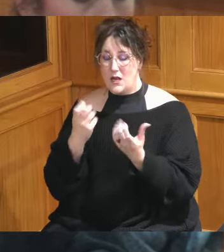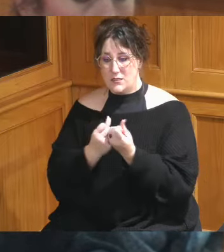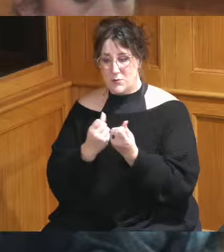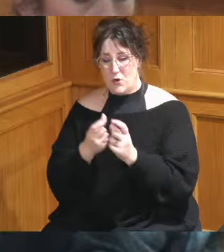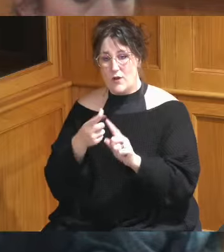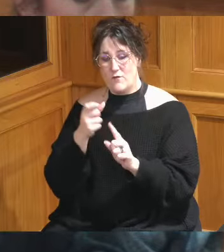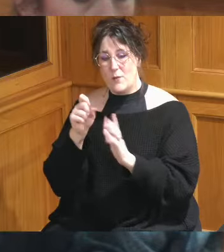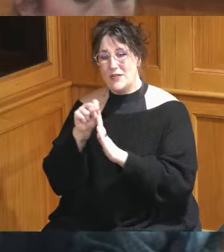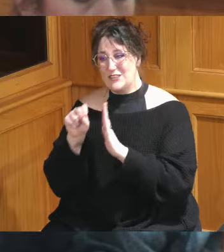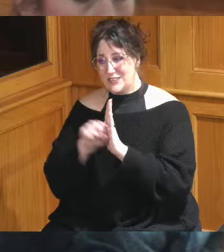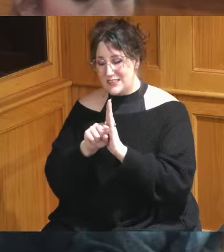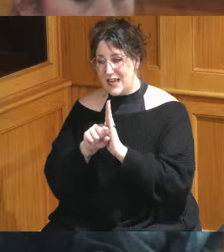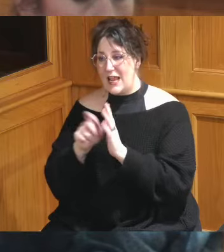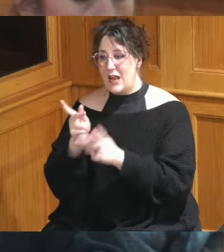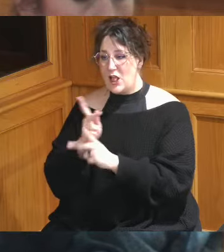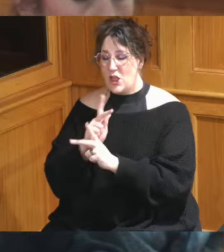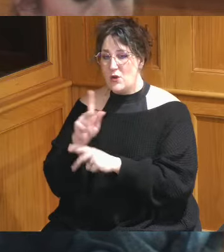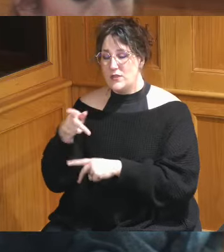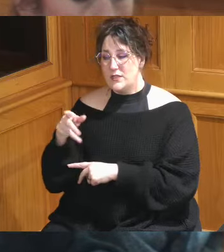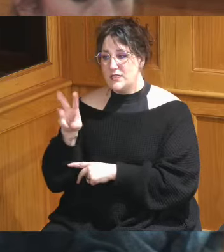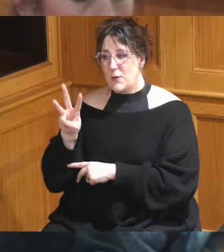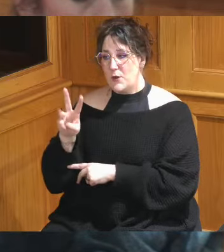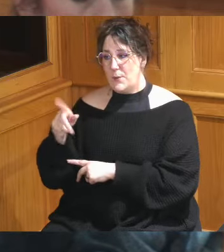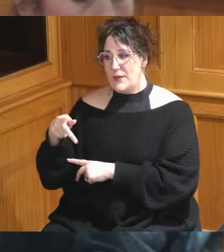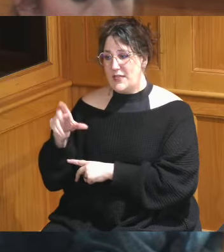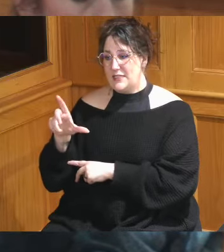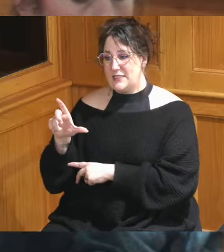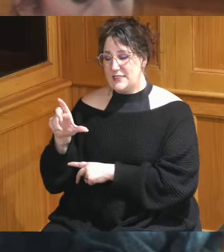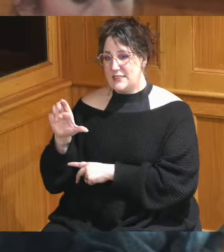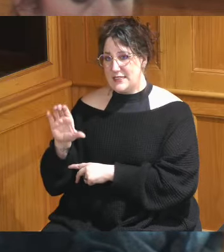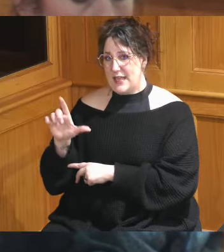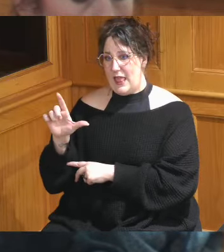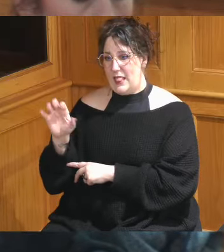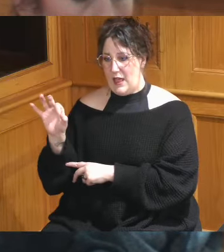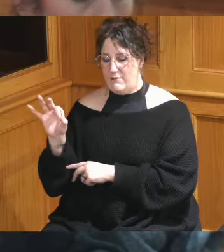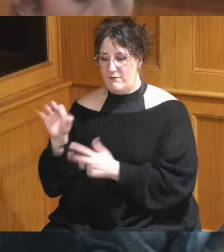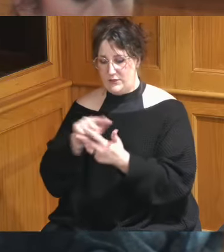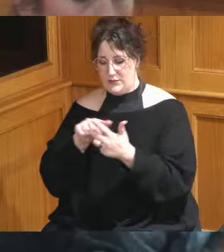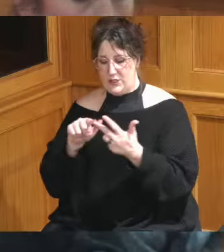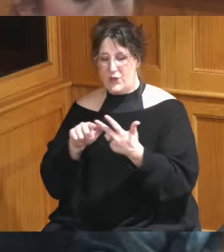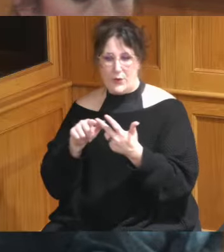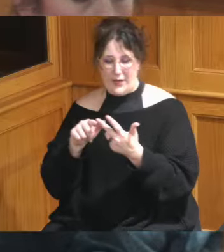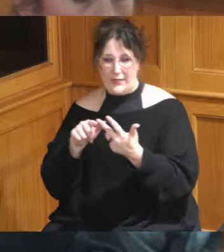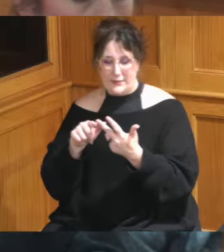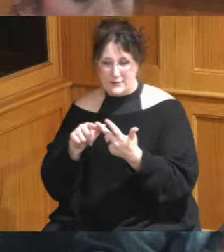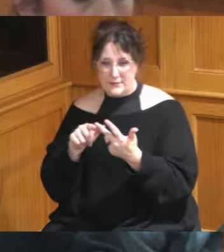state revolving loan fund WPCLF. so those are the three, you know, primary sources, okay, for our